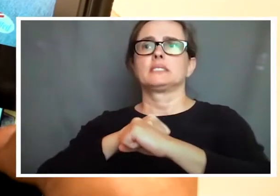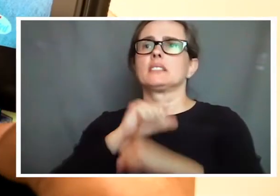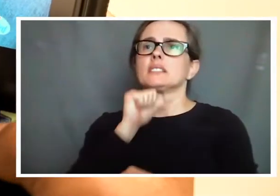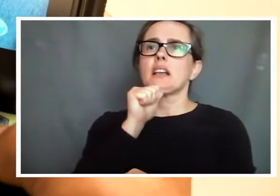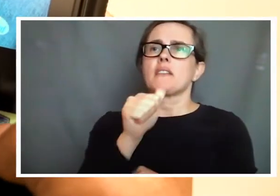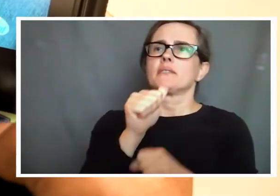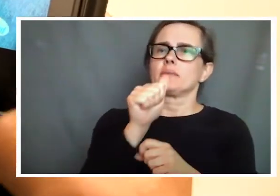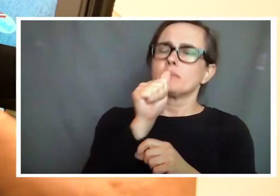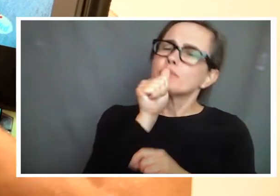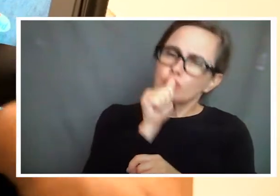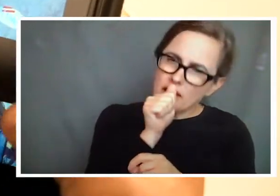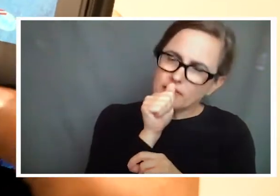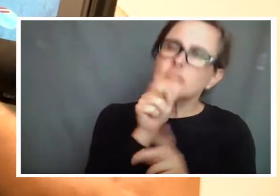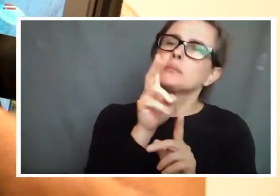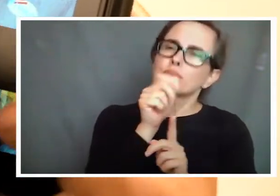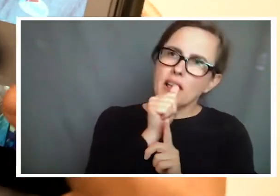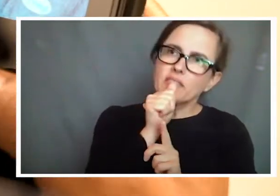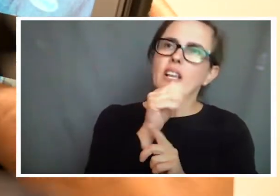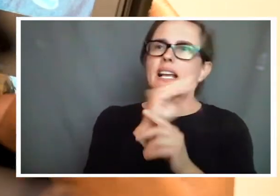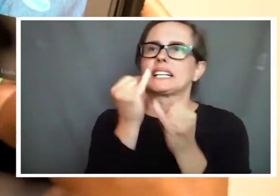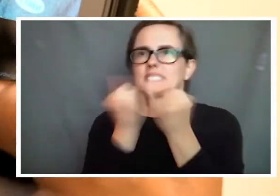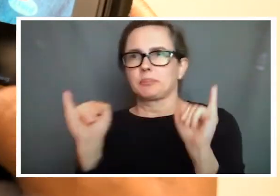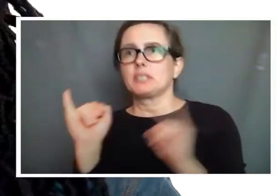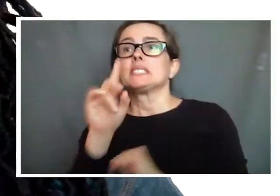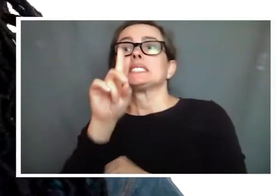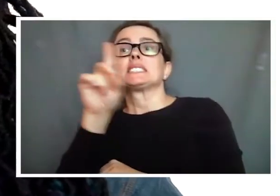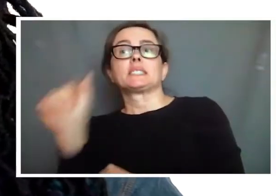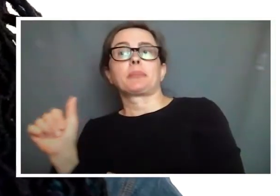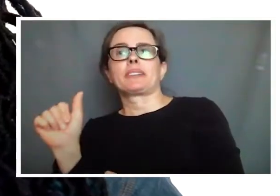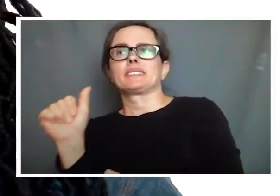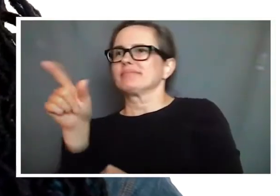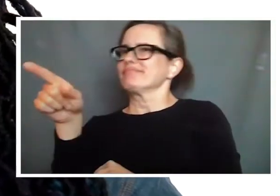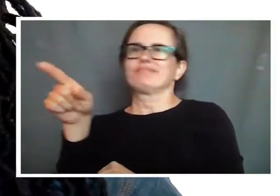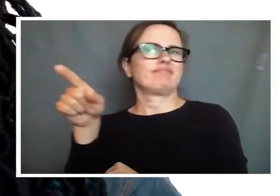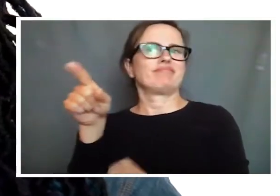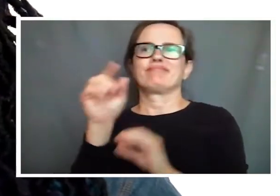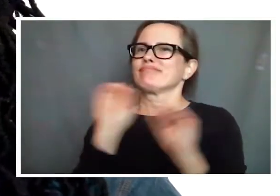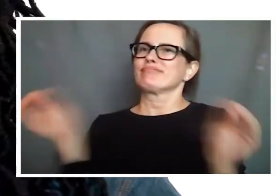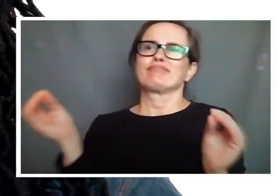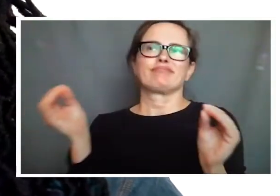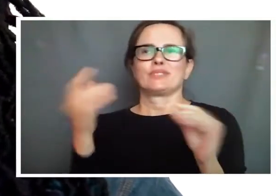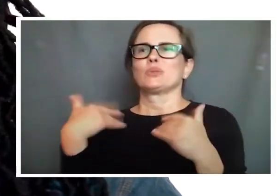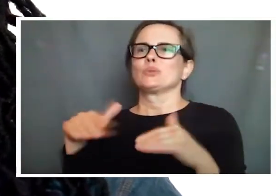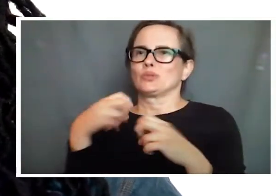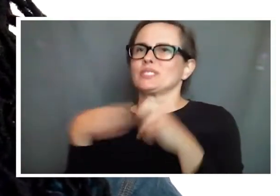[Audio Description] Despite laws protecting our right to private and independent voting,